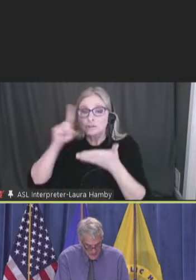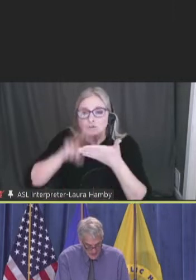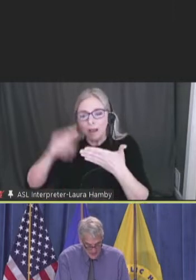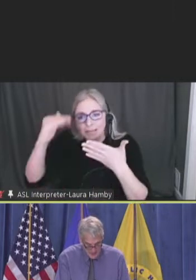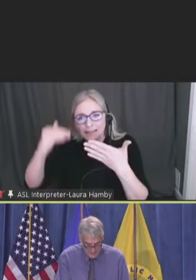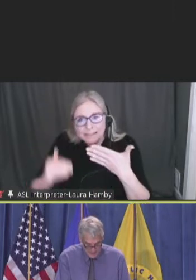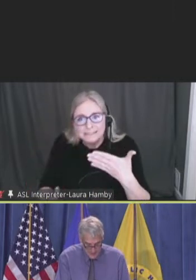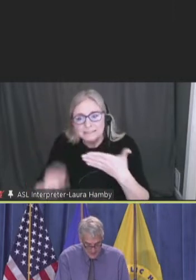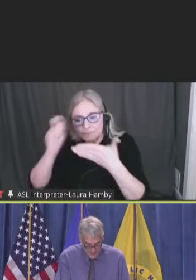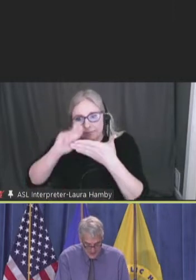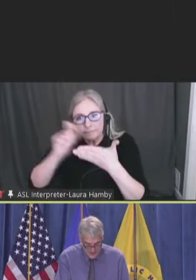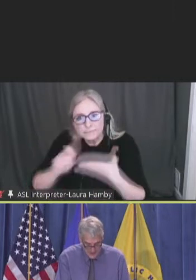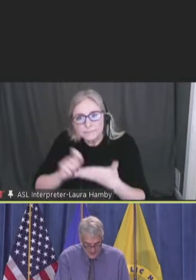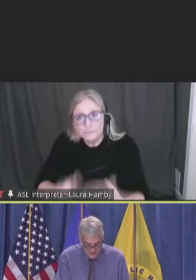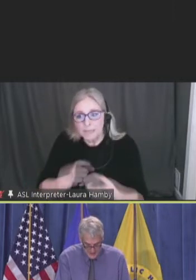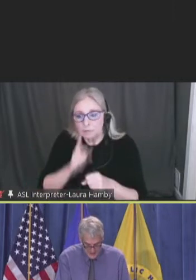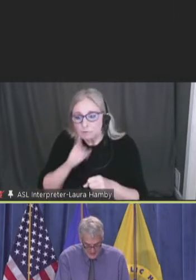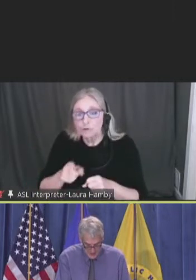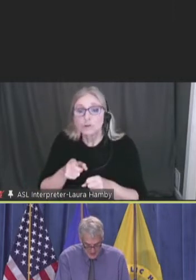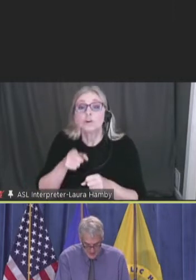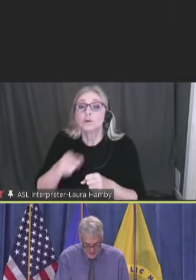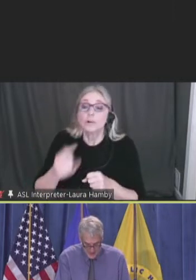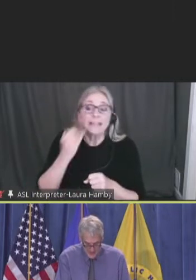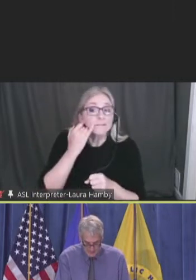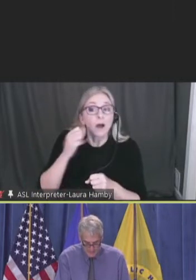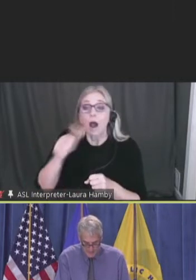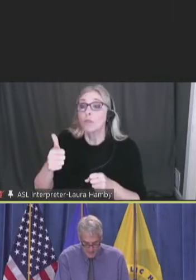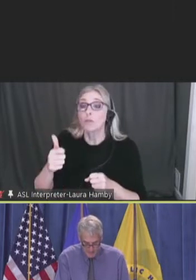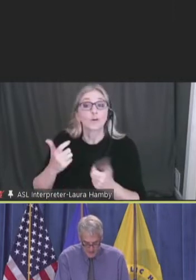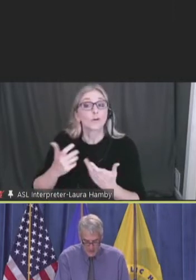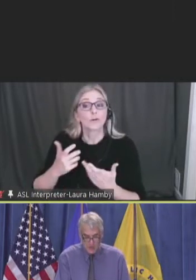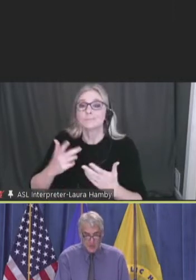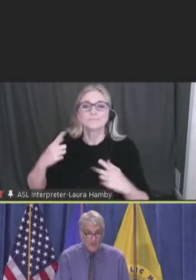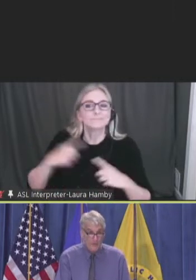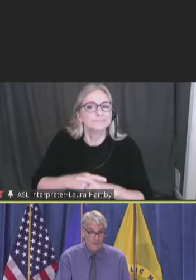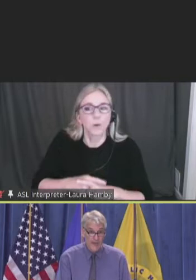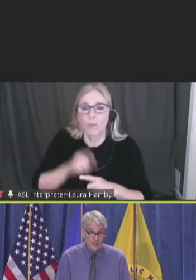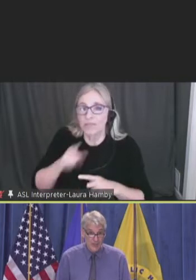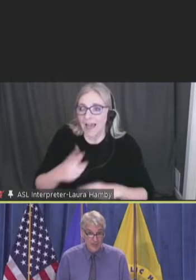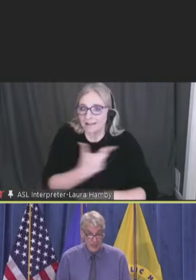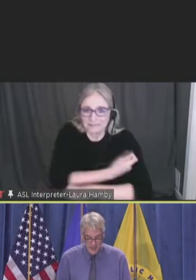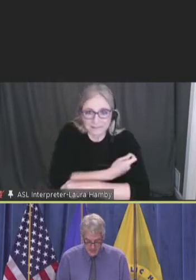to identify patient contraindications and pinpoint precautions before vaccination takes